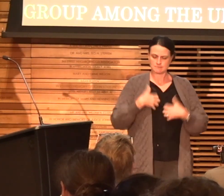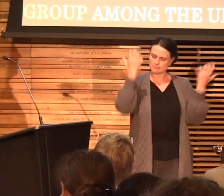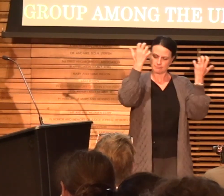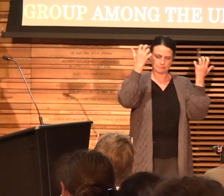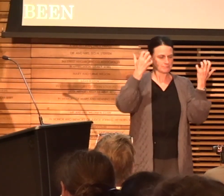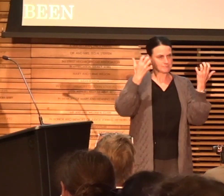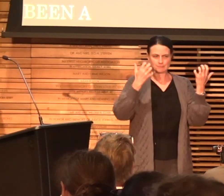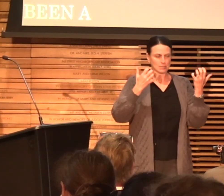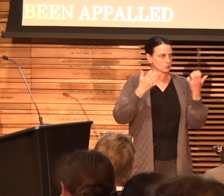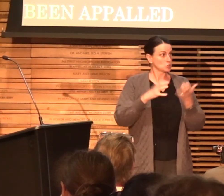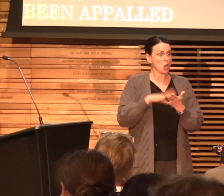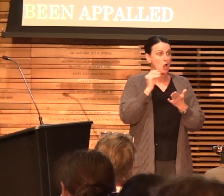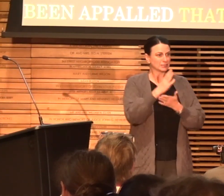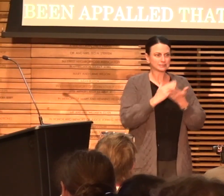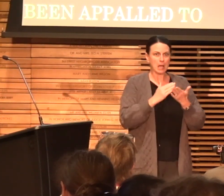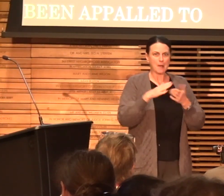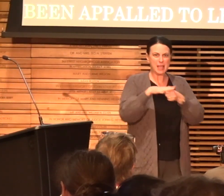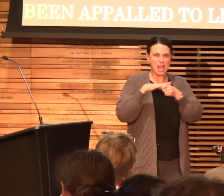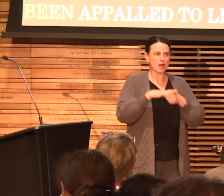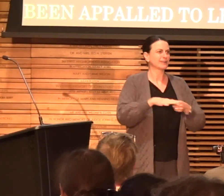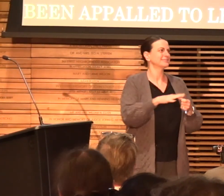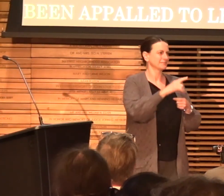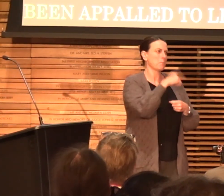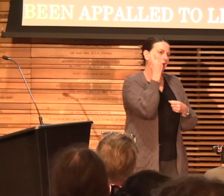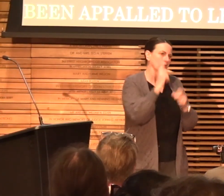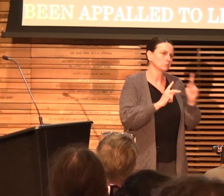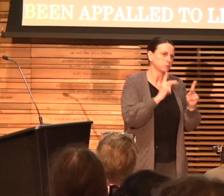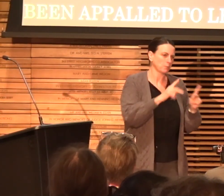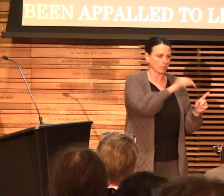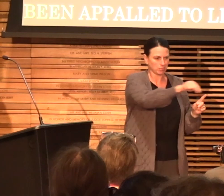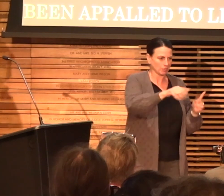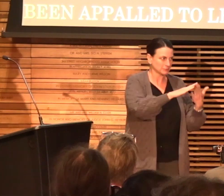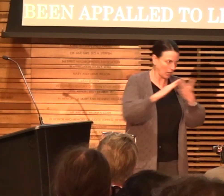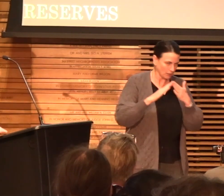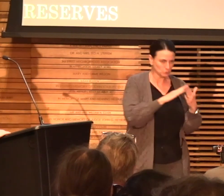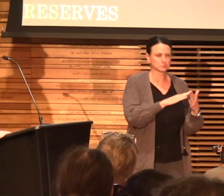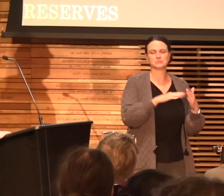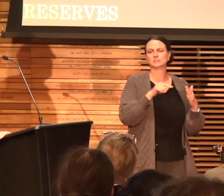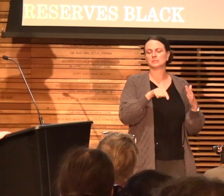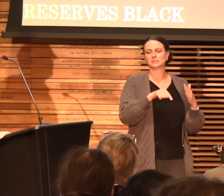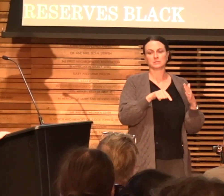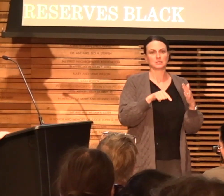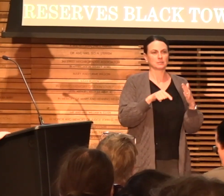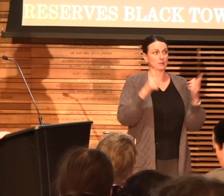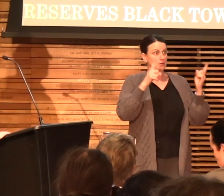that in some areas of Native reserves," Black townships, "where the incidence of blindness